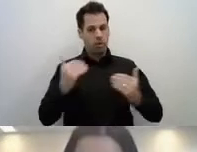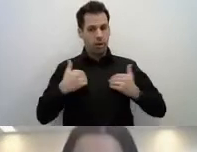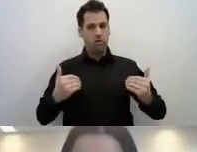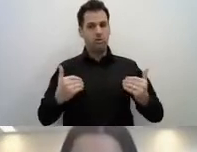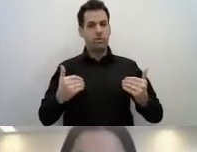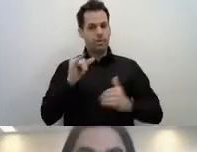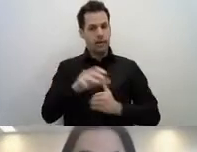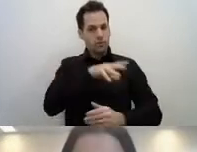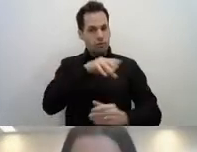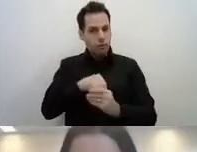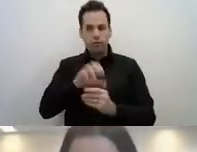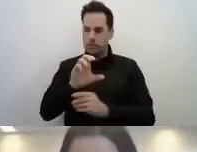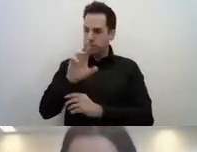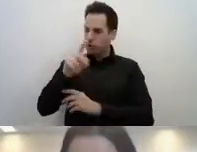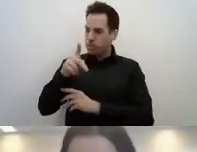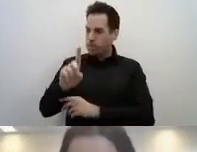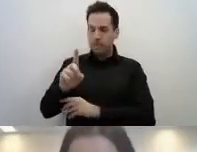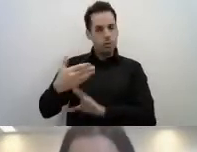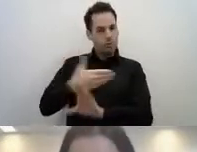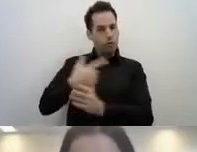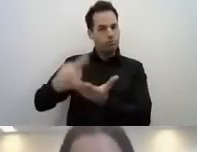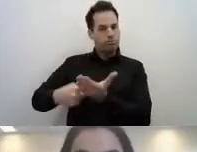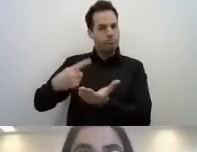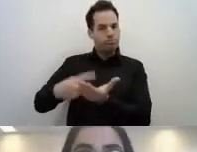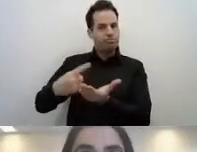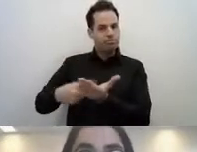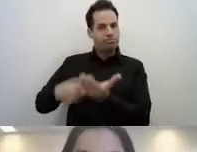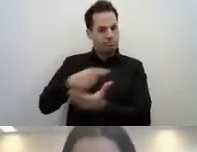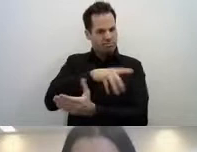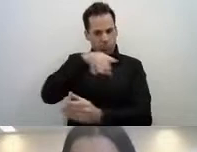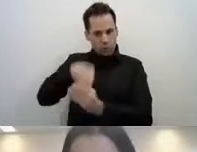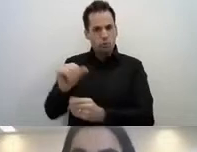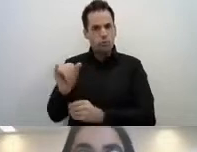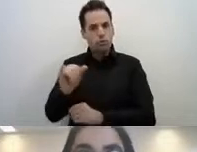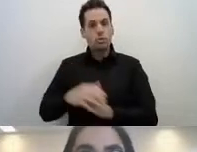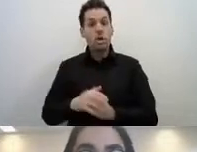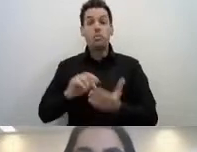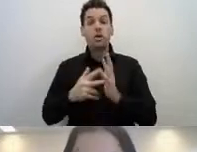disabilities which we heard about earlier which promotes protects and ensures the full and equal